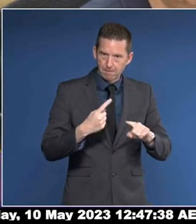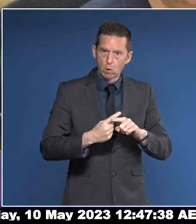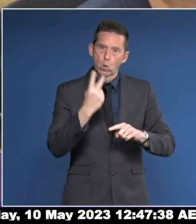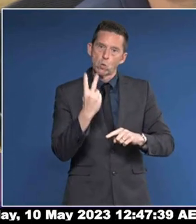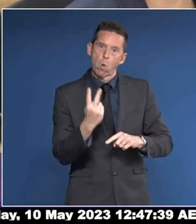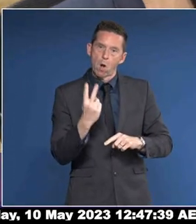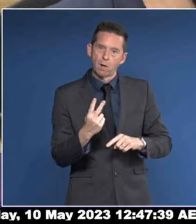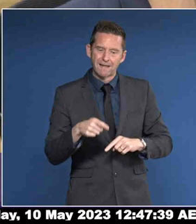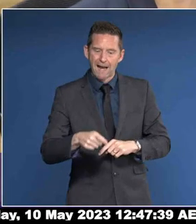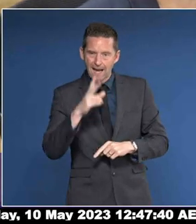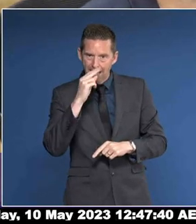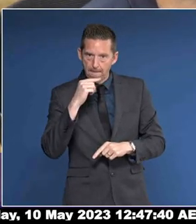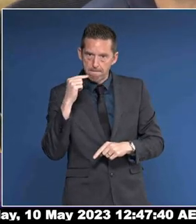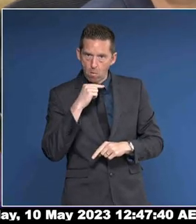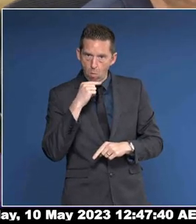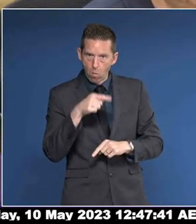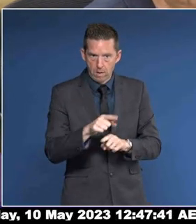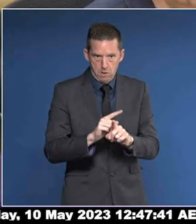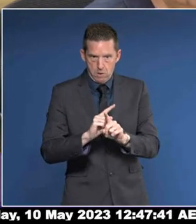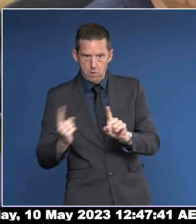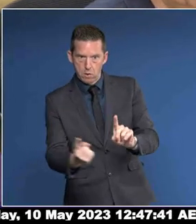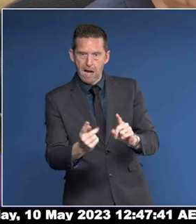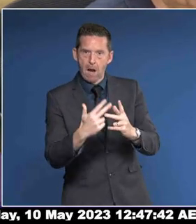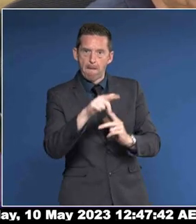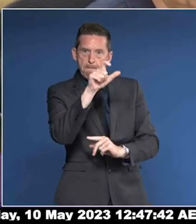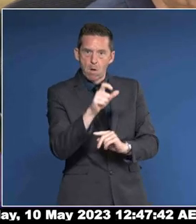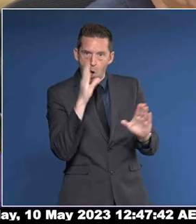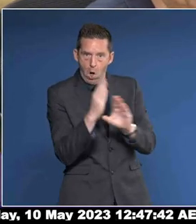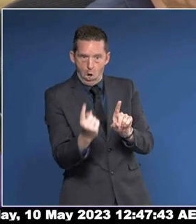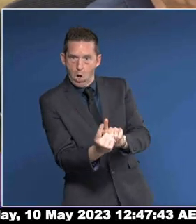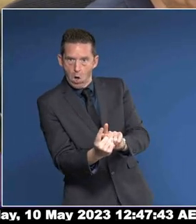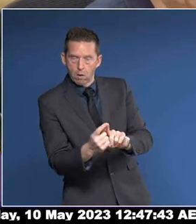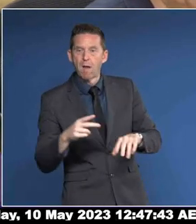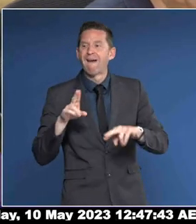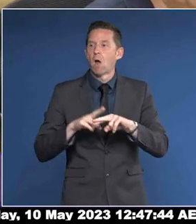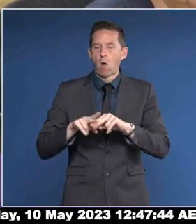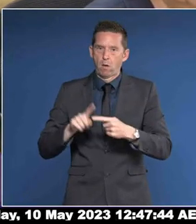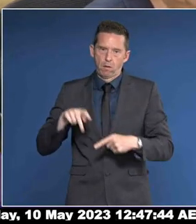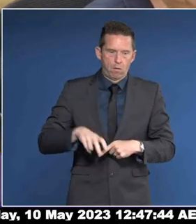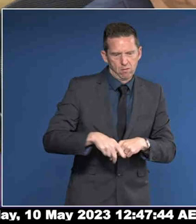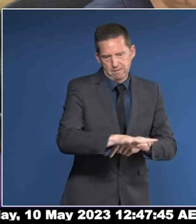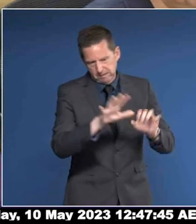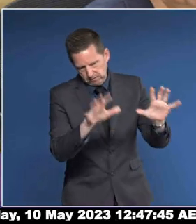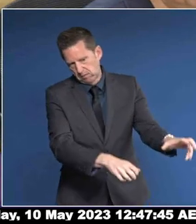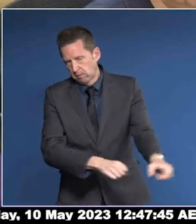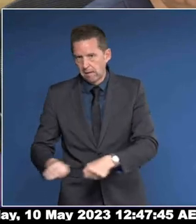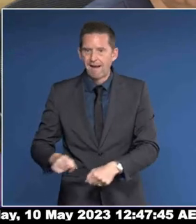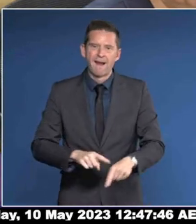hid behind someone at the camp ground, but the father grabbed him and on one occasion kicked him very hard up the backside.